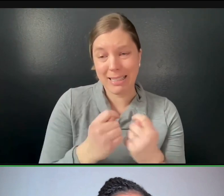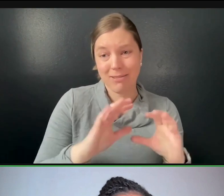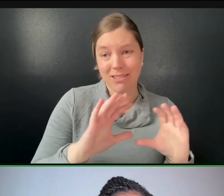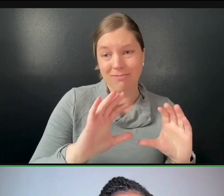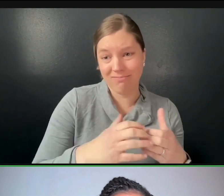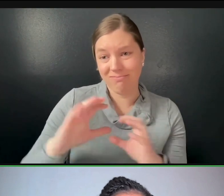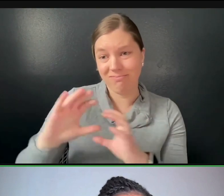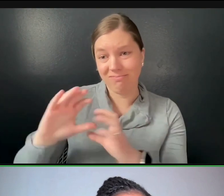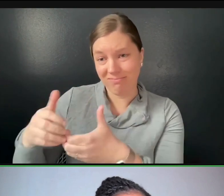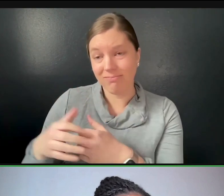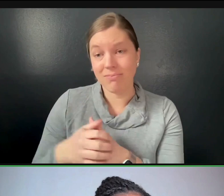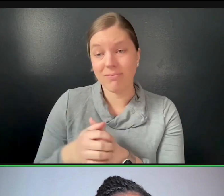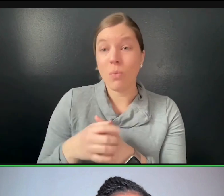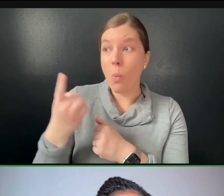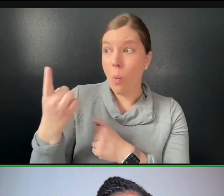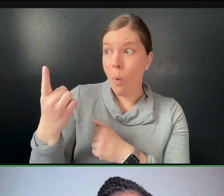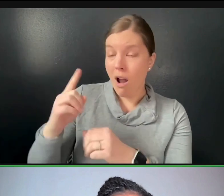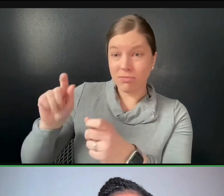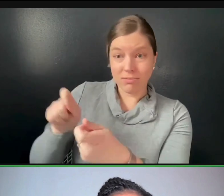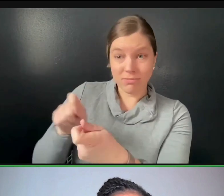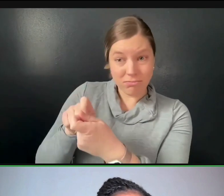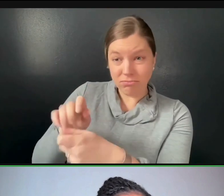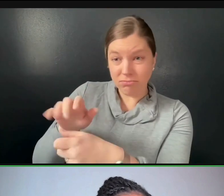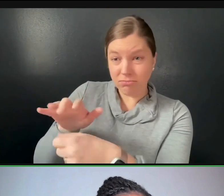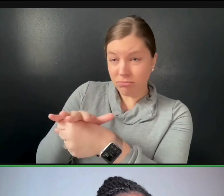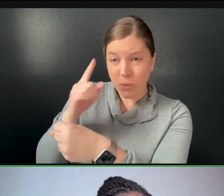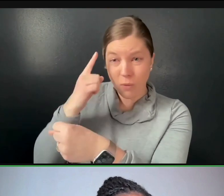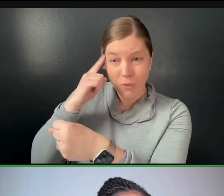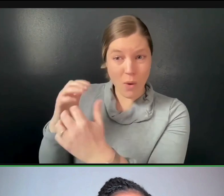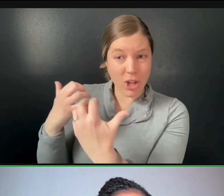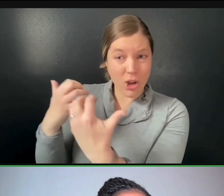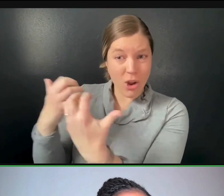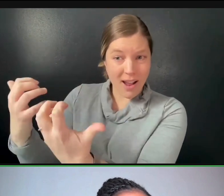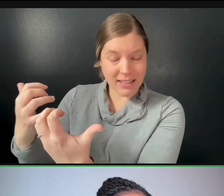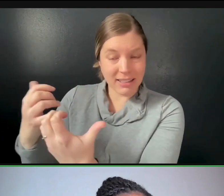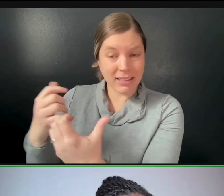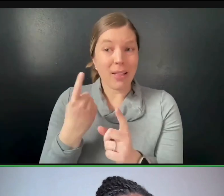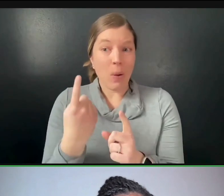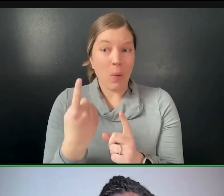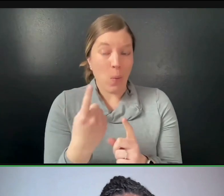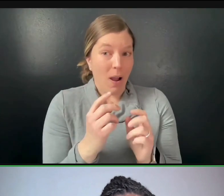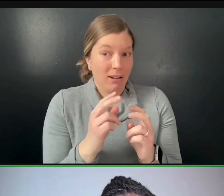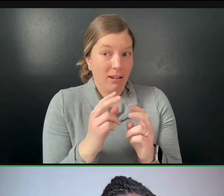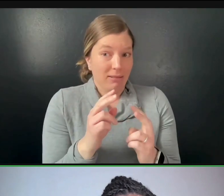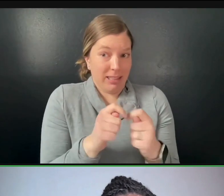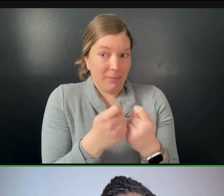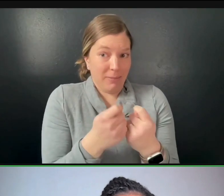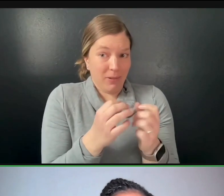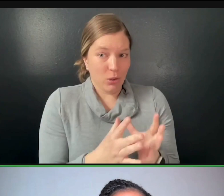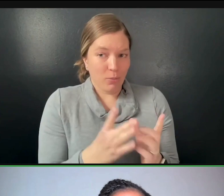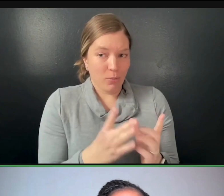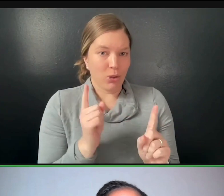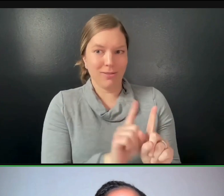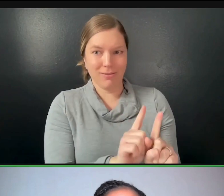So you may have to schedule two separate teams of interpreters to provide access, one specifically for the audience